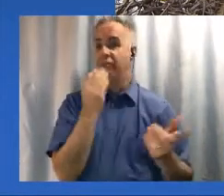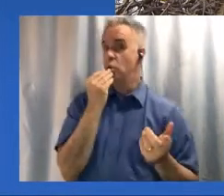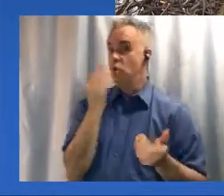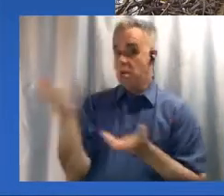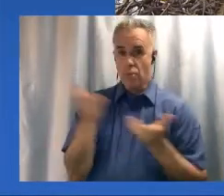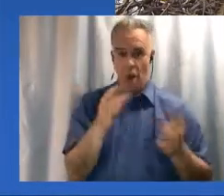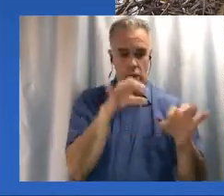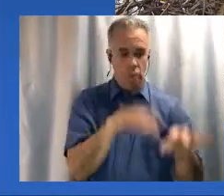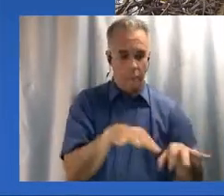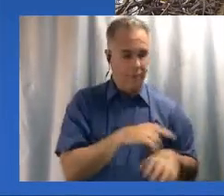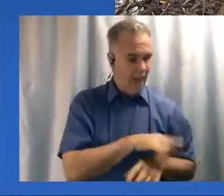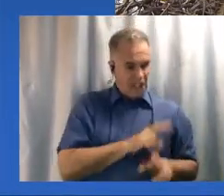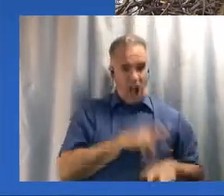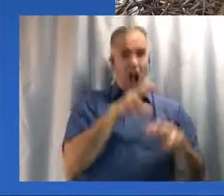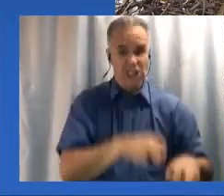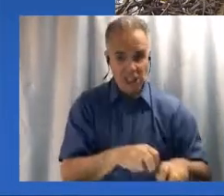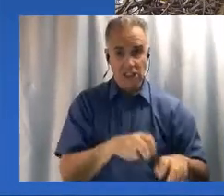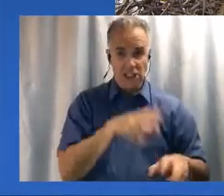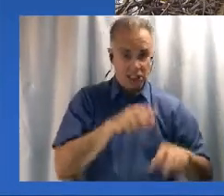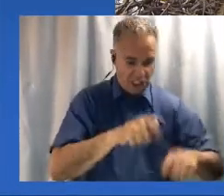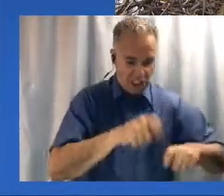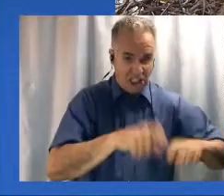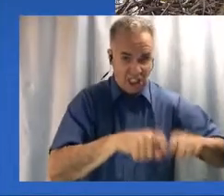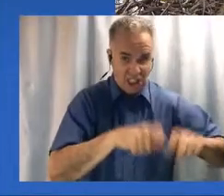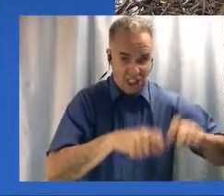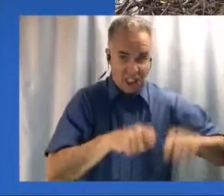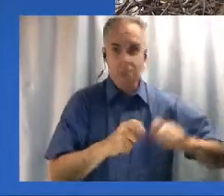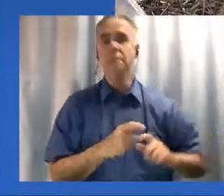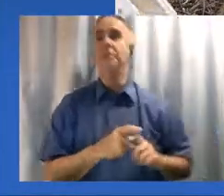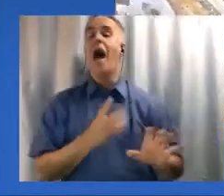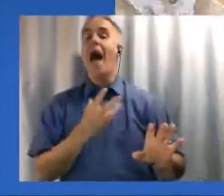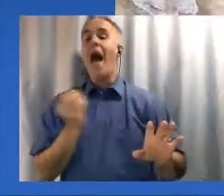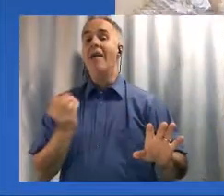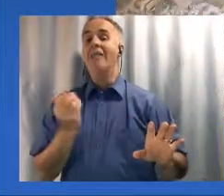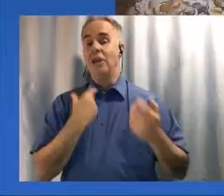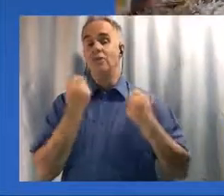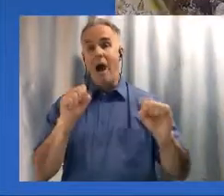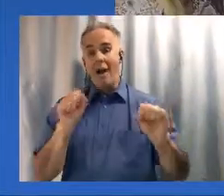The owlets are very active and jump on the food their parents bring